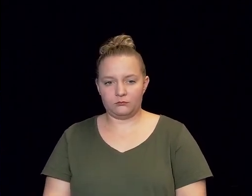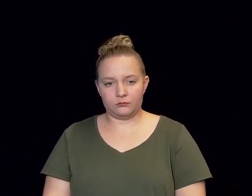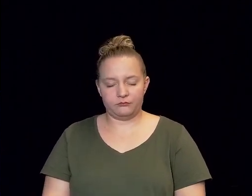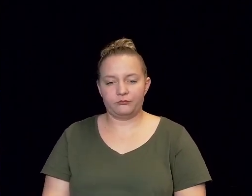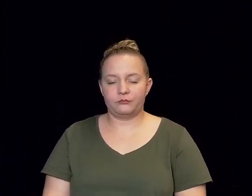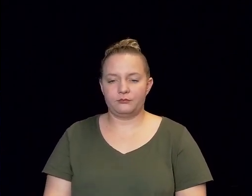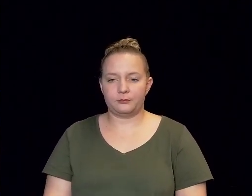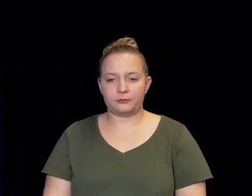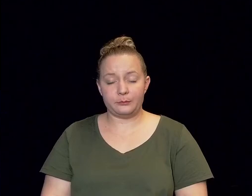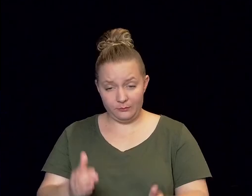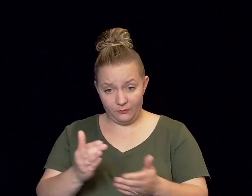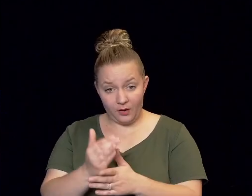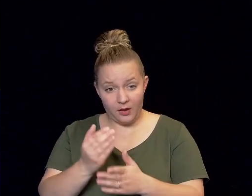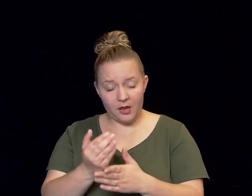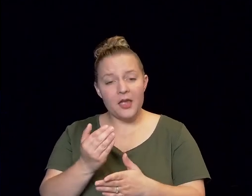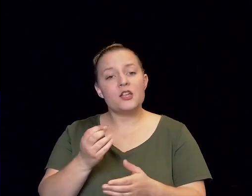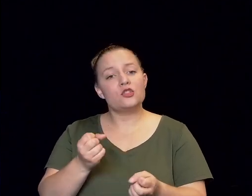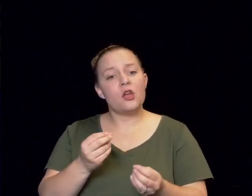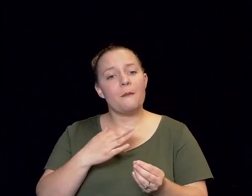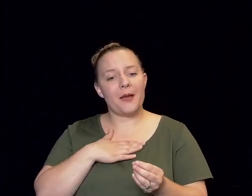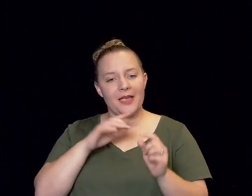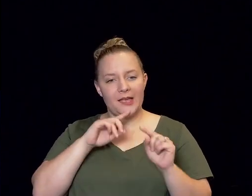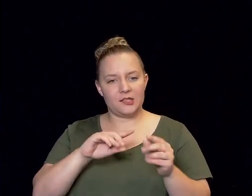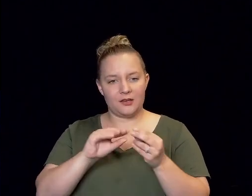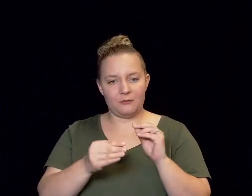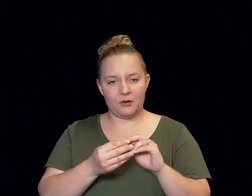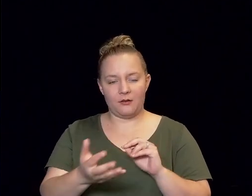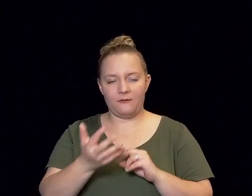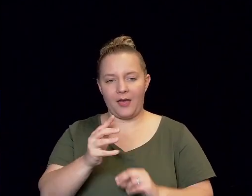All righty, so let's take a look at my answers. On number five, the distributive property.